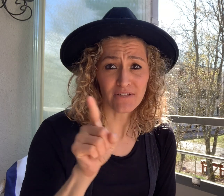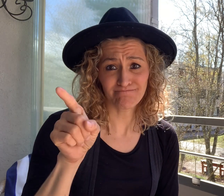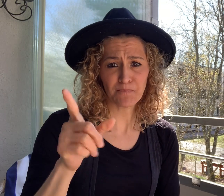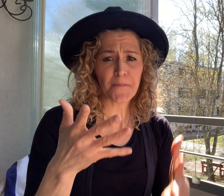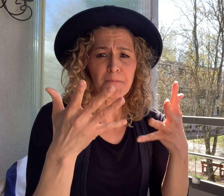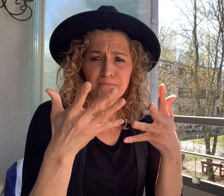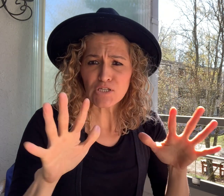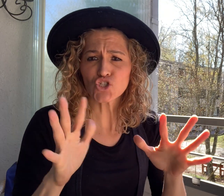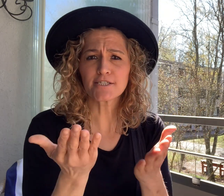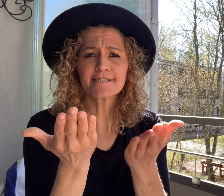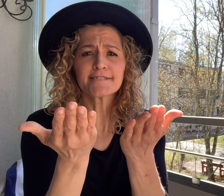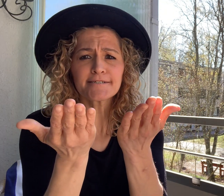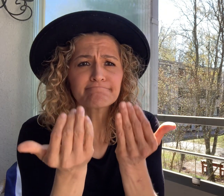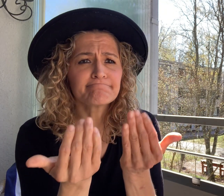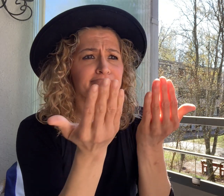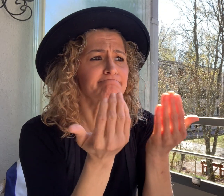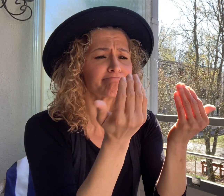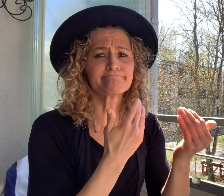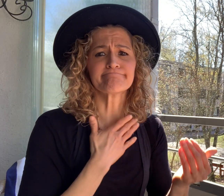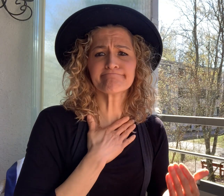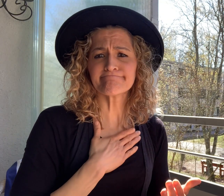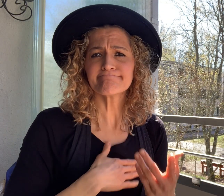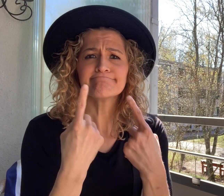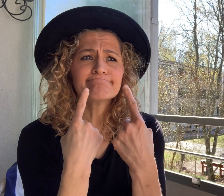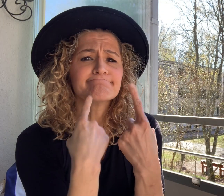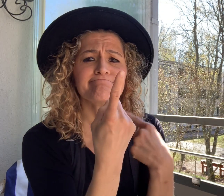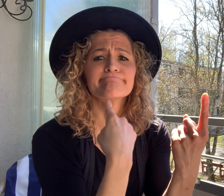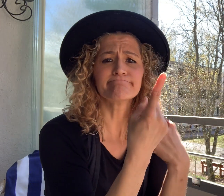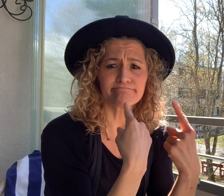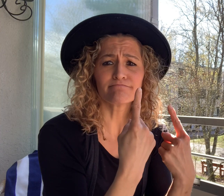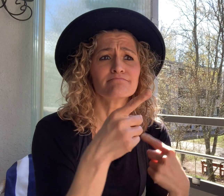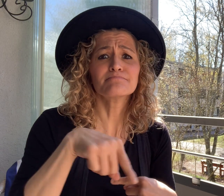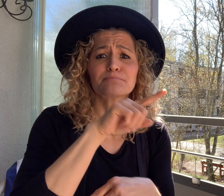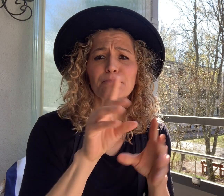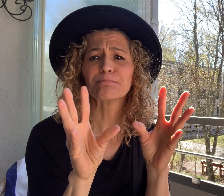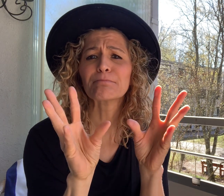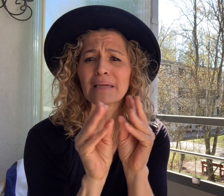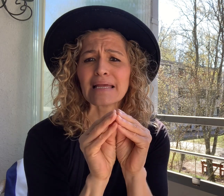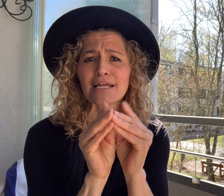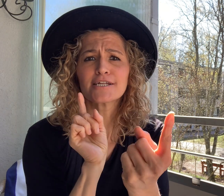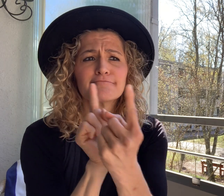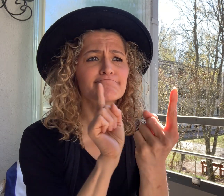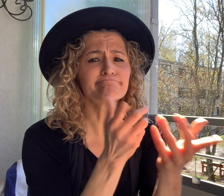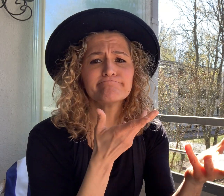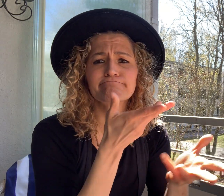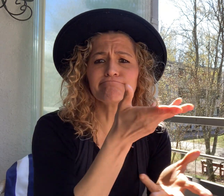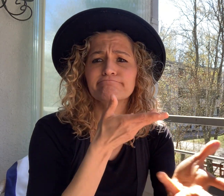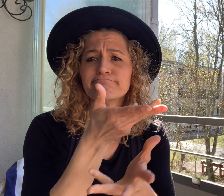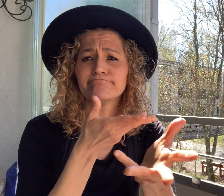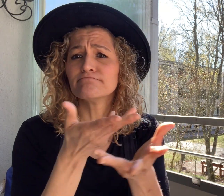The World Federation of the Deaf (WFD)